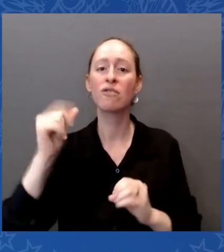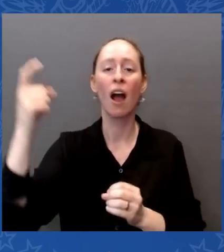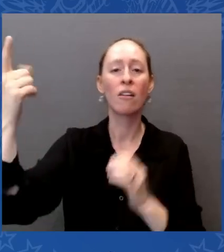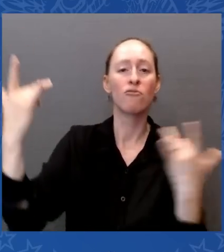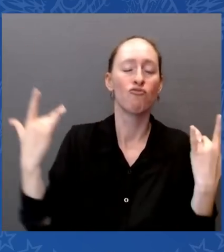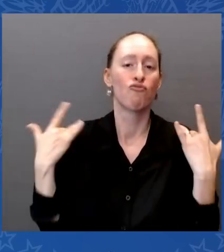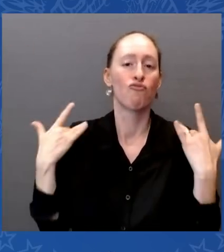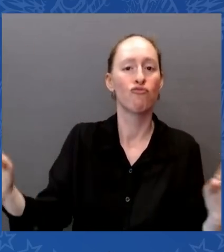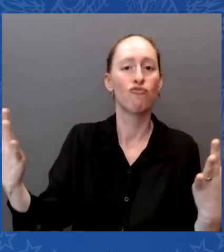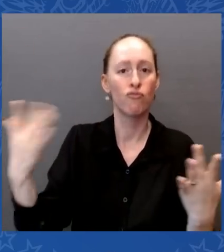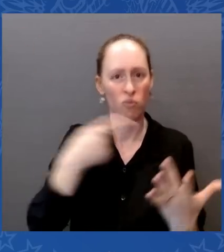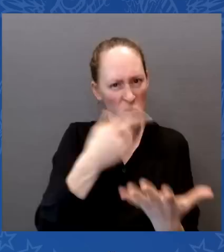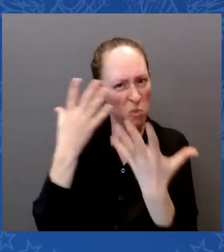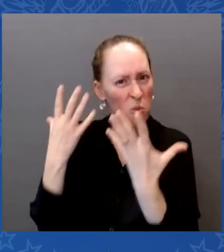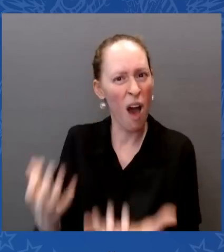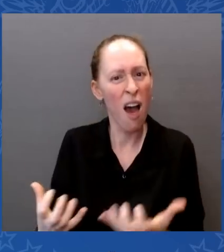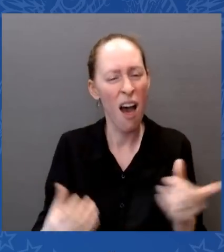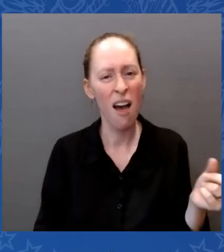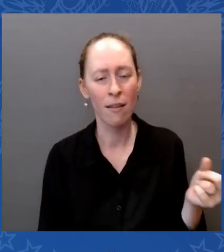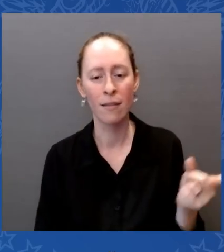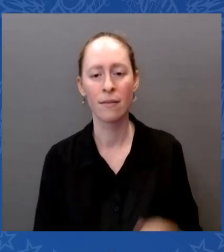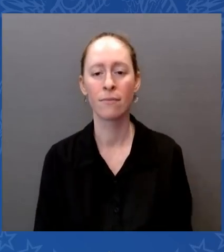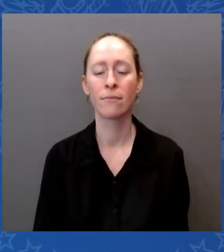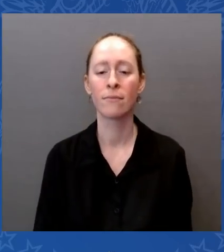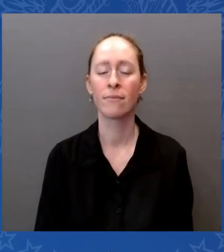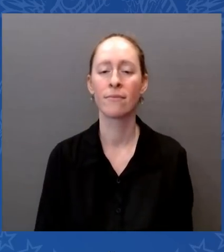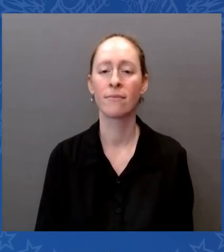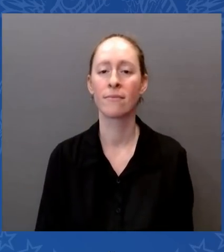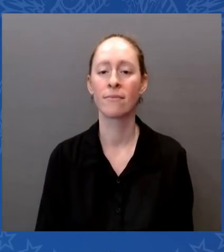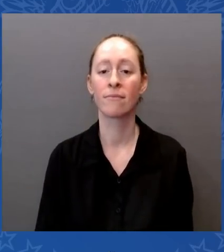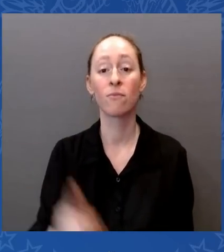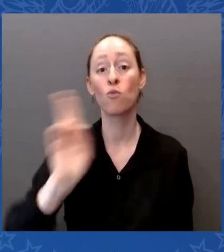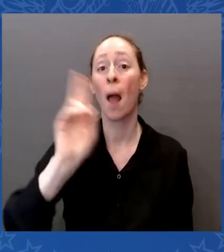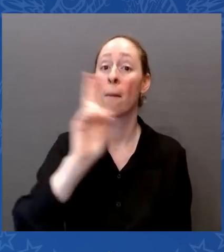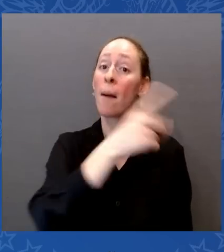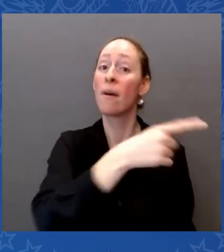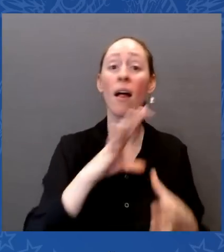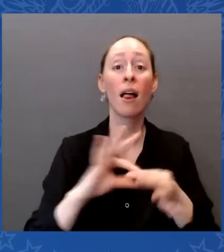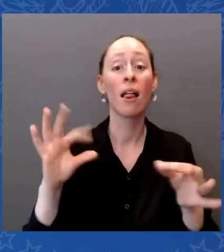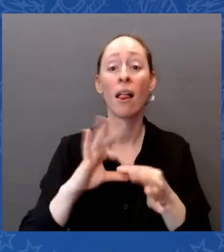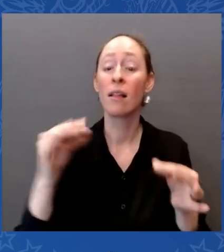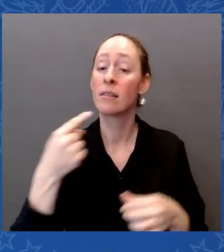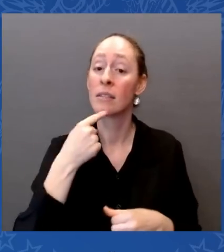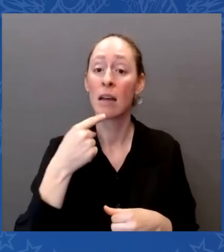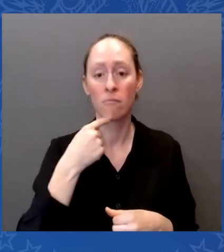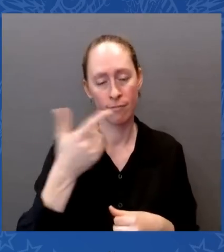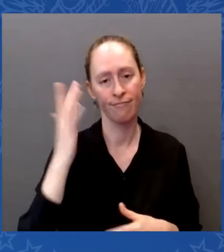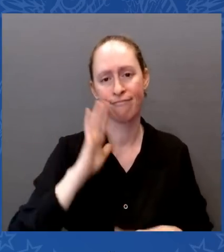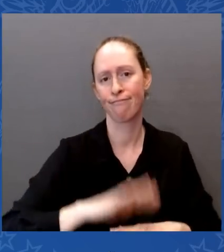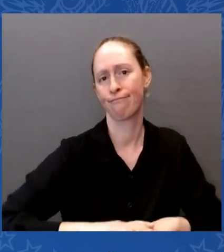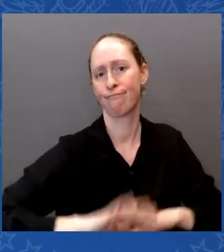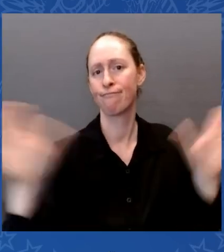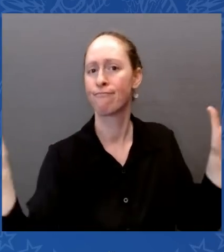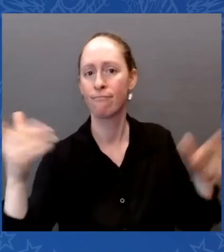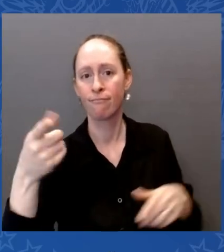and it will take effect next year, which that's -- and they don't -- these major reductions in drug costs